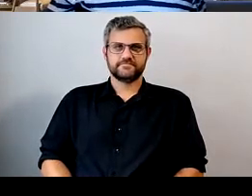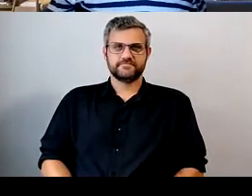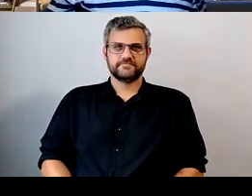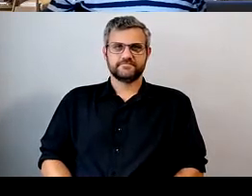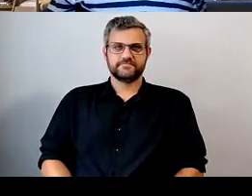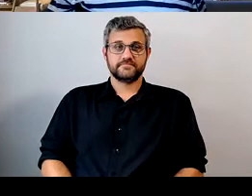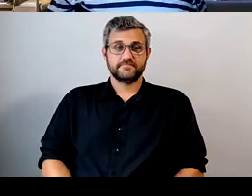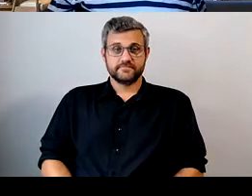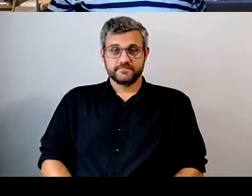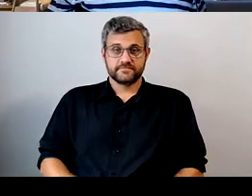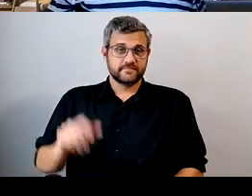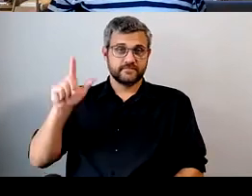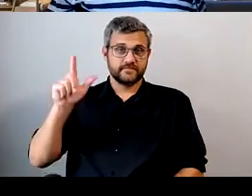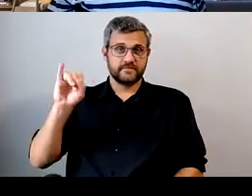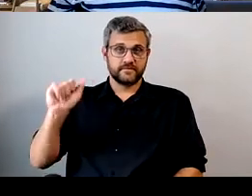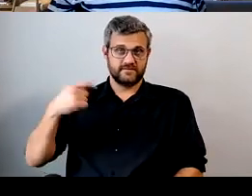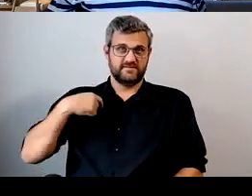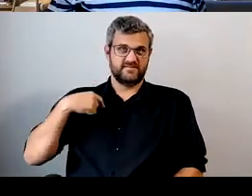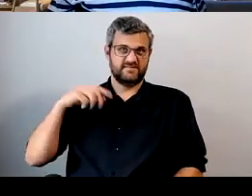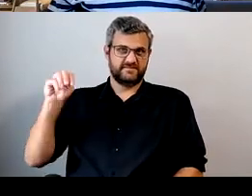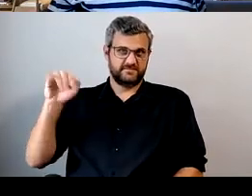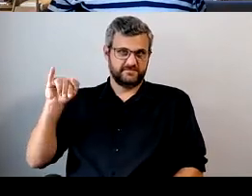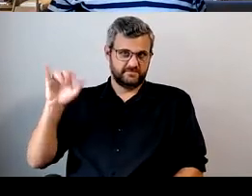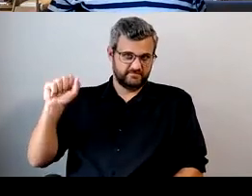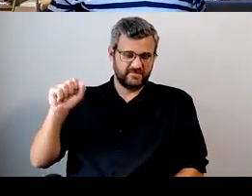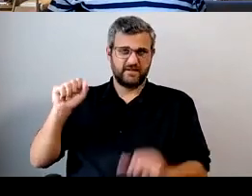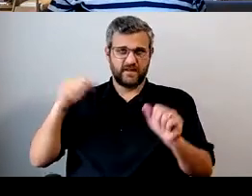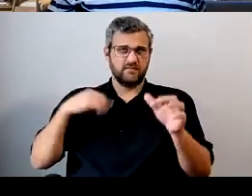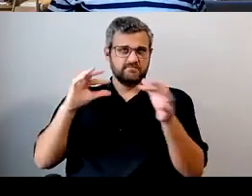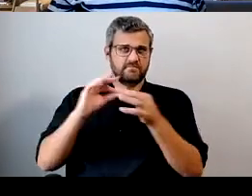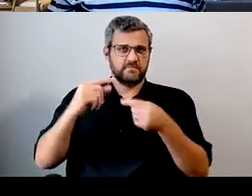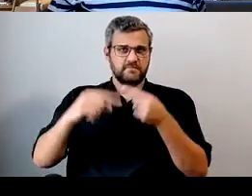[Lisa] Hi, this is Lisa, Mississippi. If I could just say something about the deaf-blindness piece,